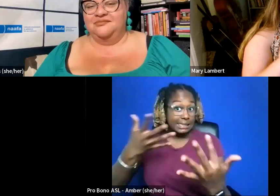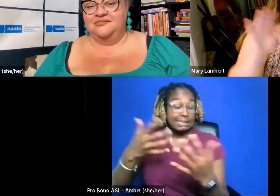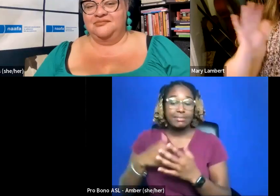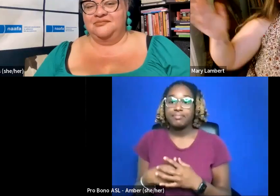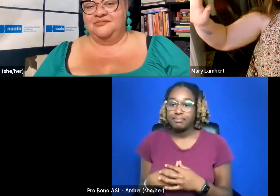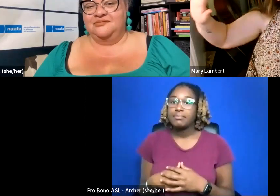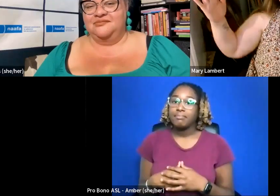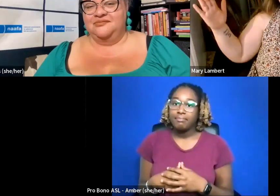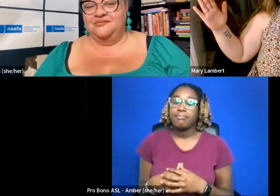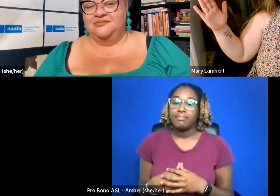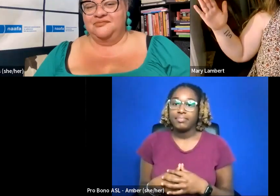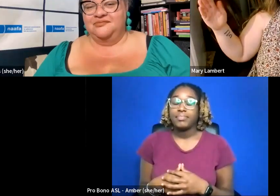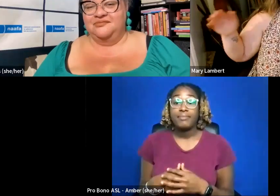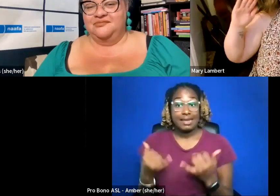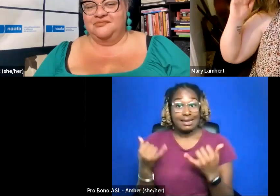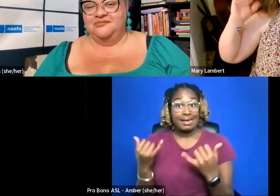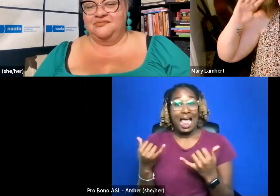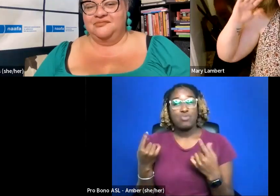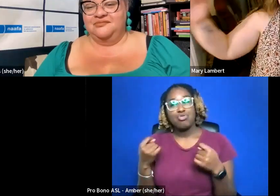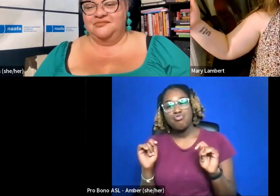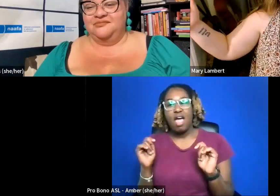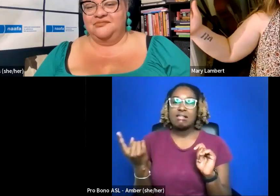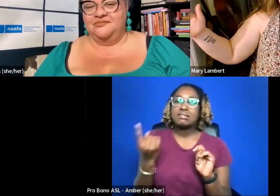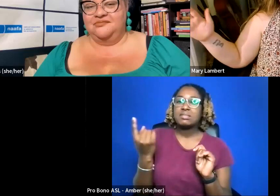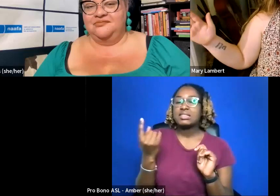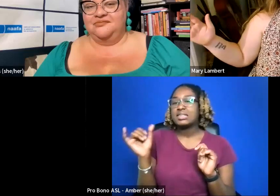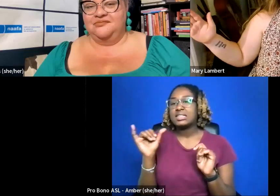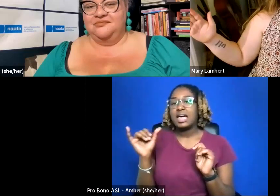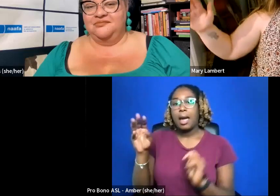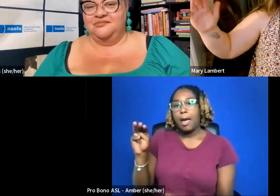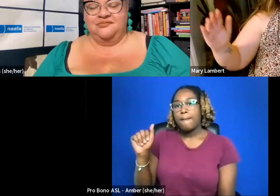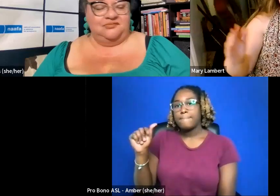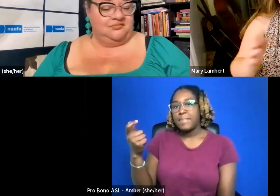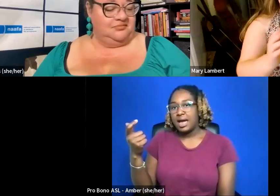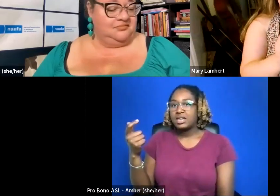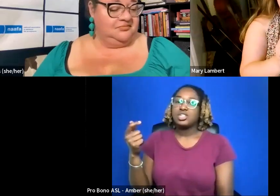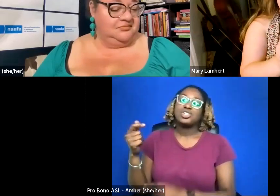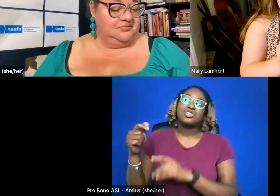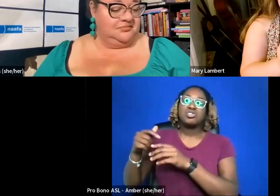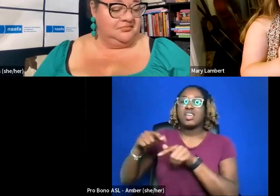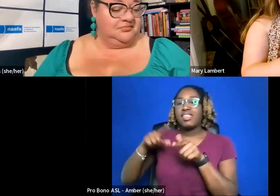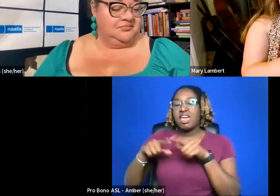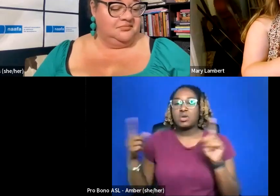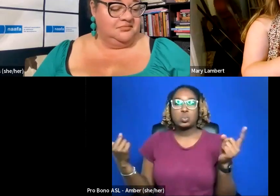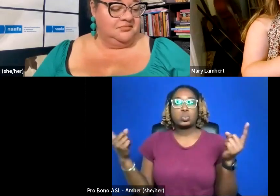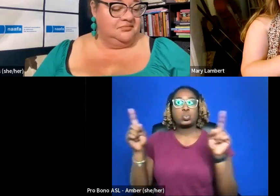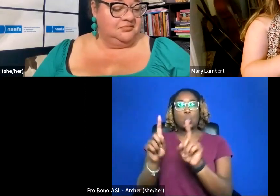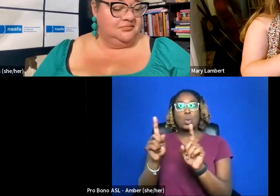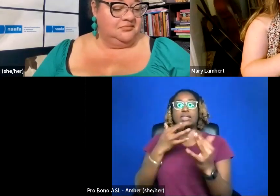at this point we were trying something where Match was on one side and I was on the other end. Then we were going to sort of meet together and sing the duet